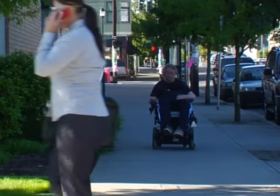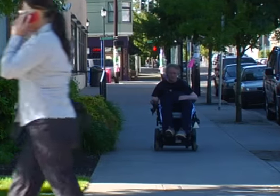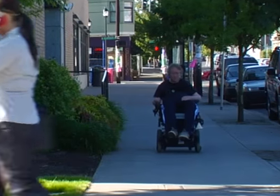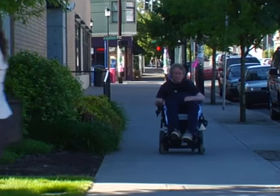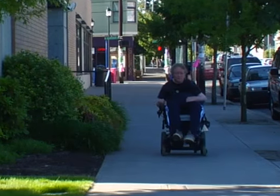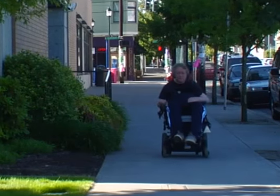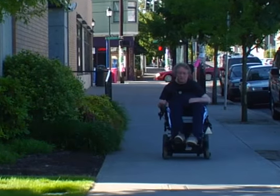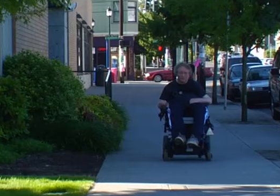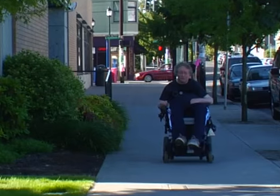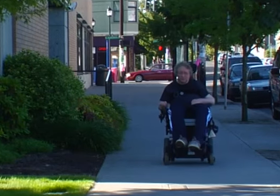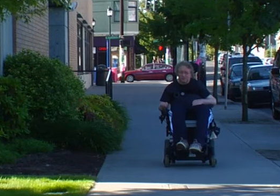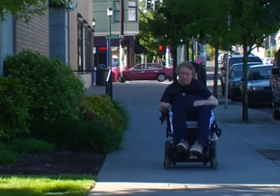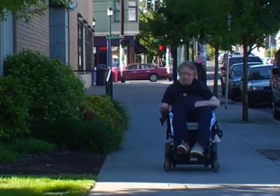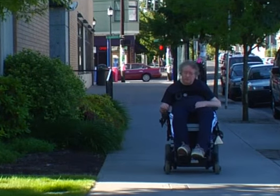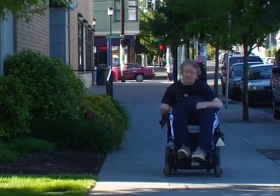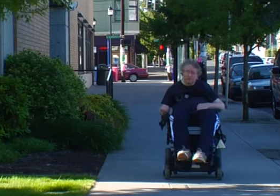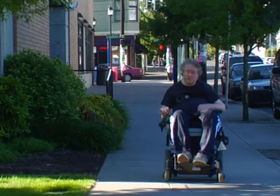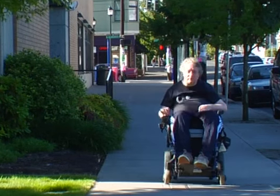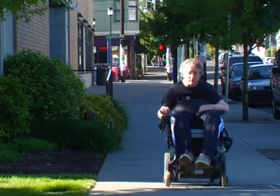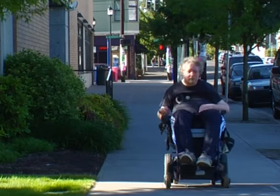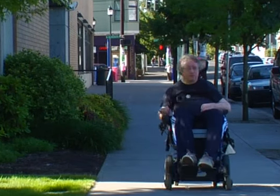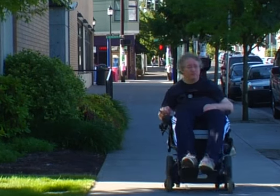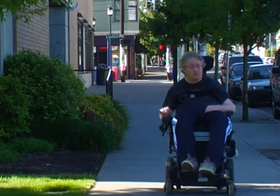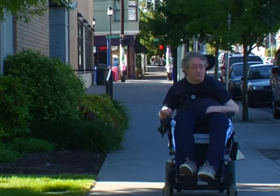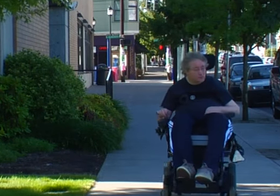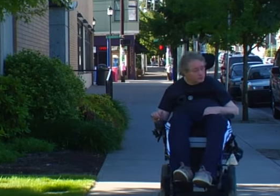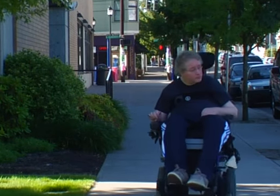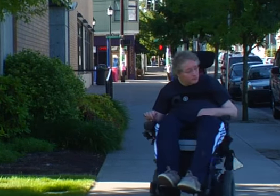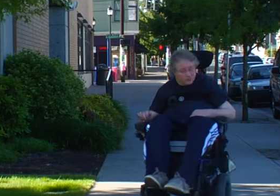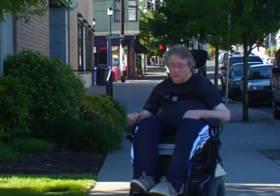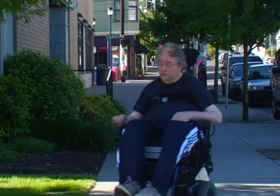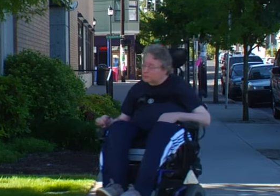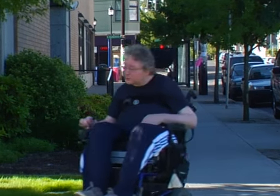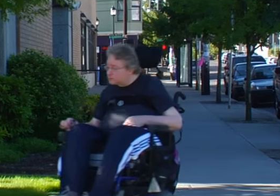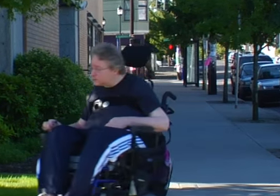I use the computer exclusively to do my homework